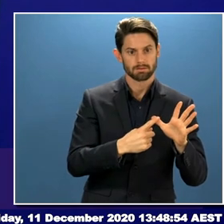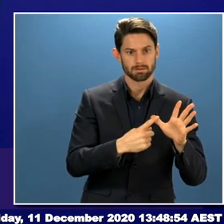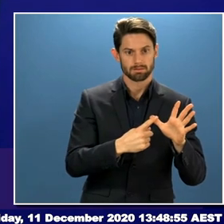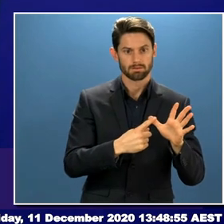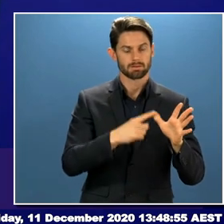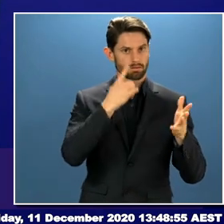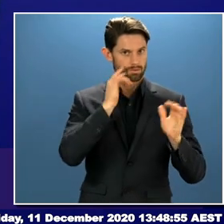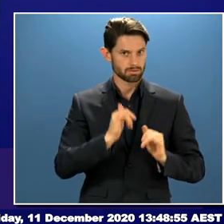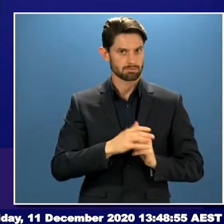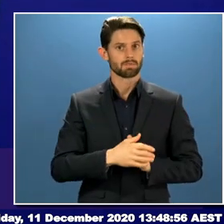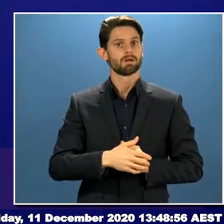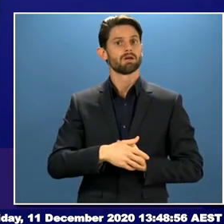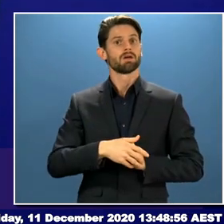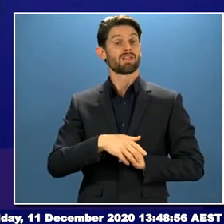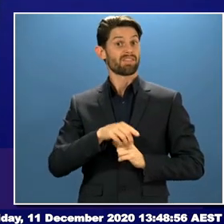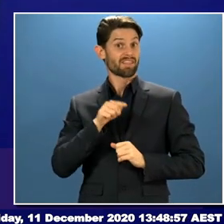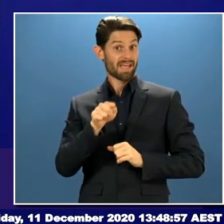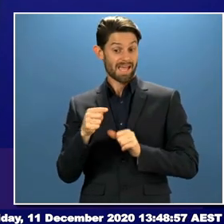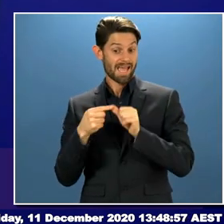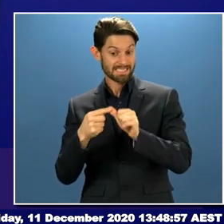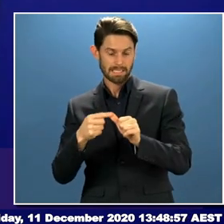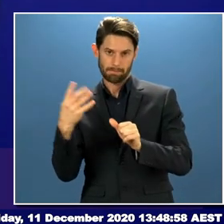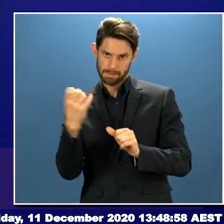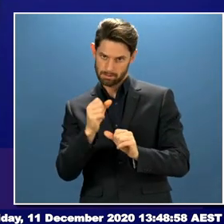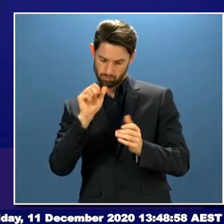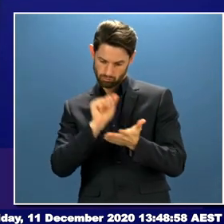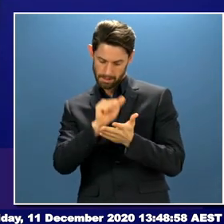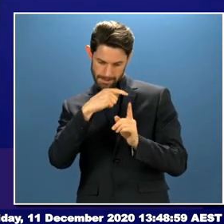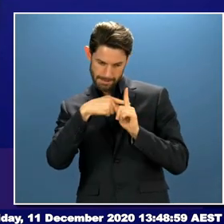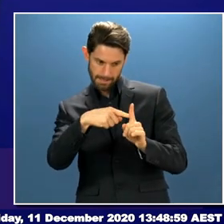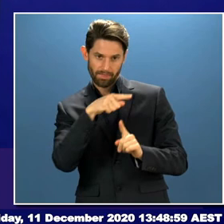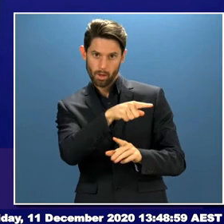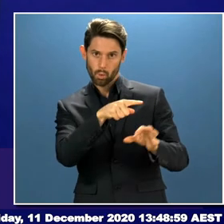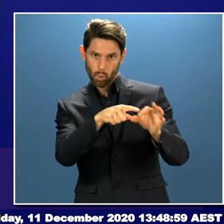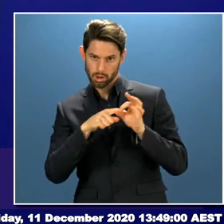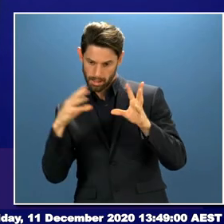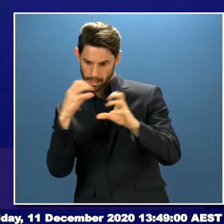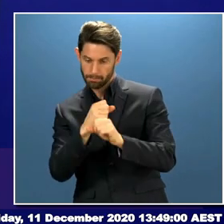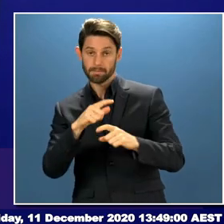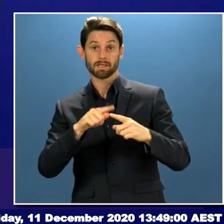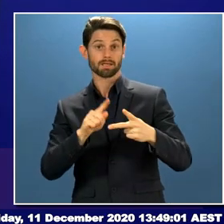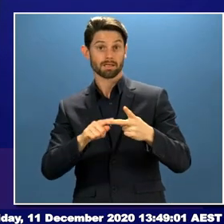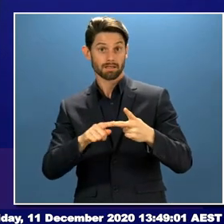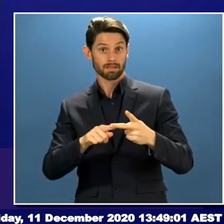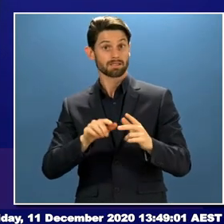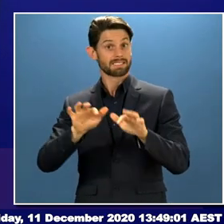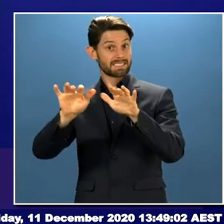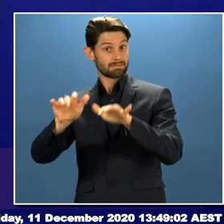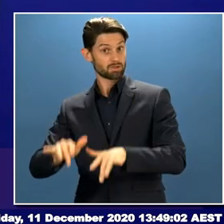These answers should be targeted and concise. Secondly, submissions from parties in receipt of Evidence Notification